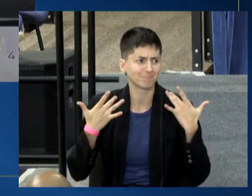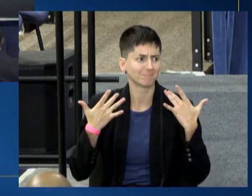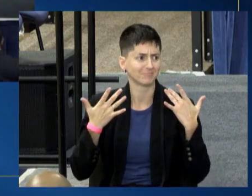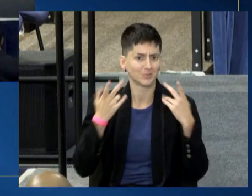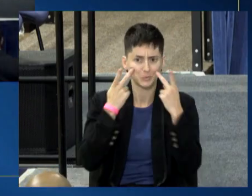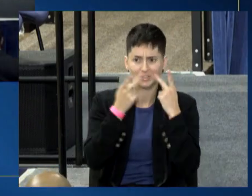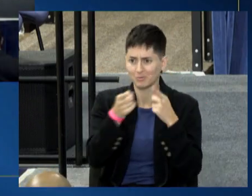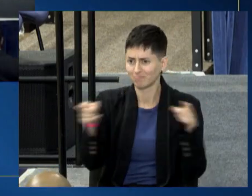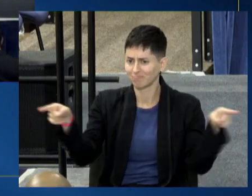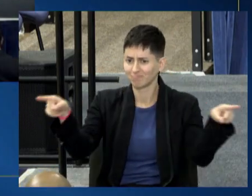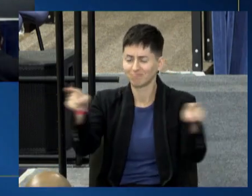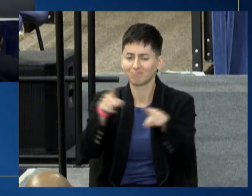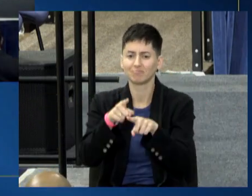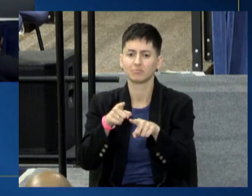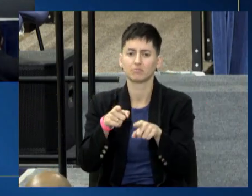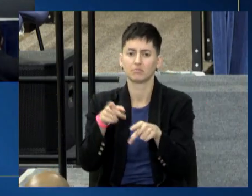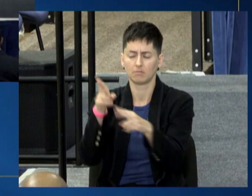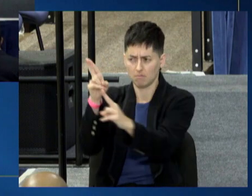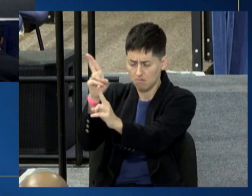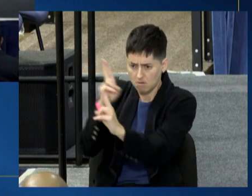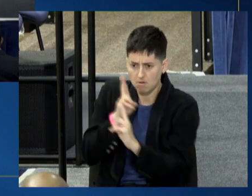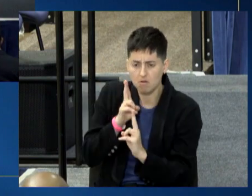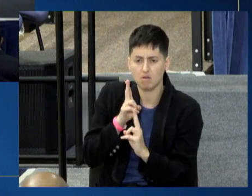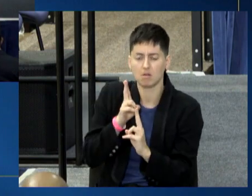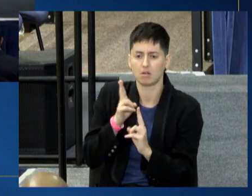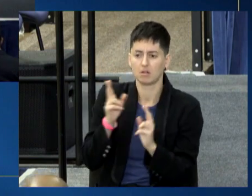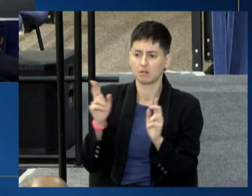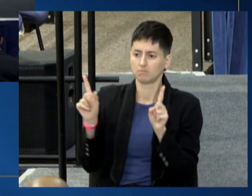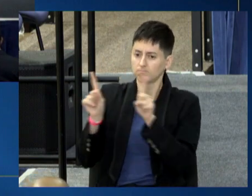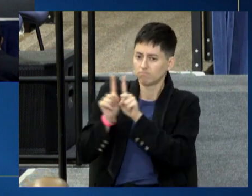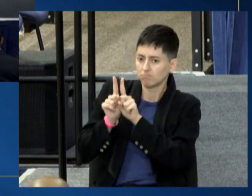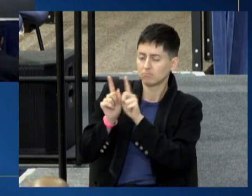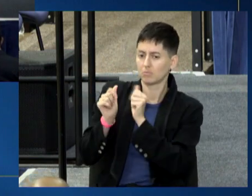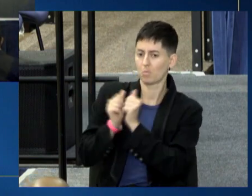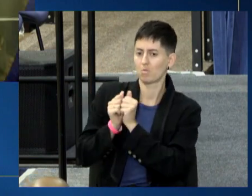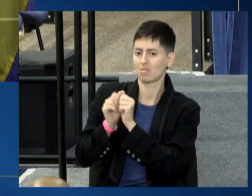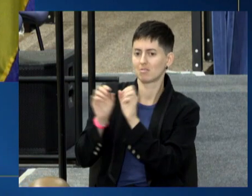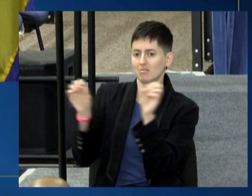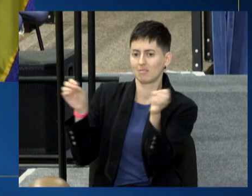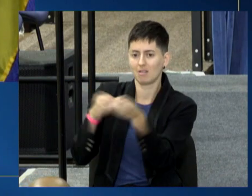an honor to be here along the office -- alongside the office of the First Lady to talk a little bit